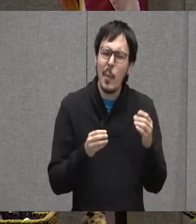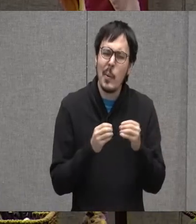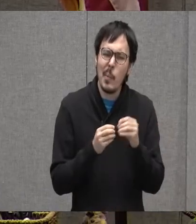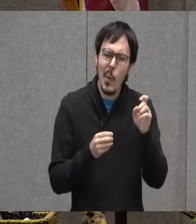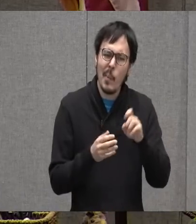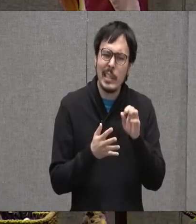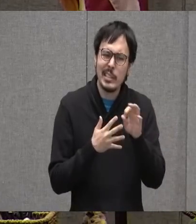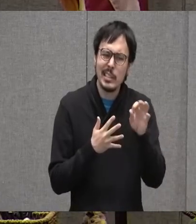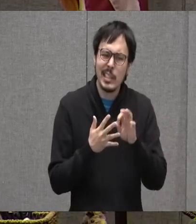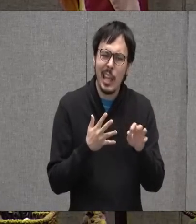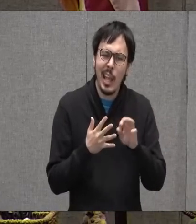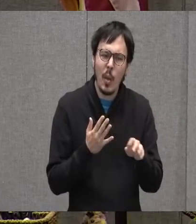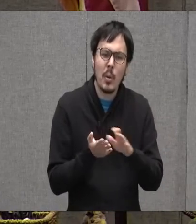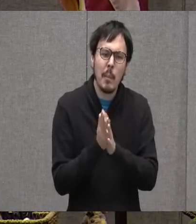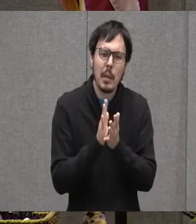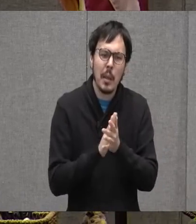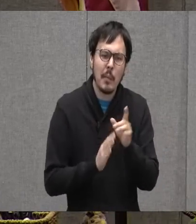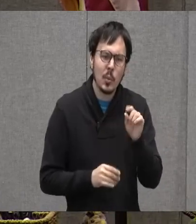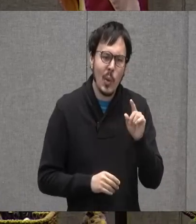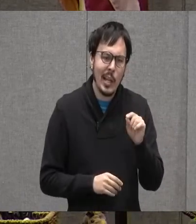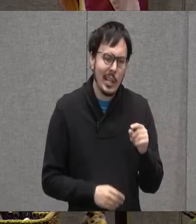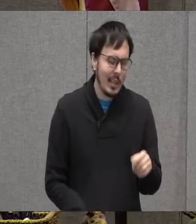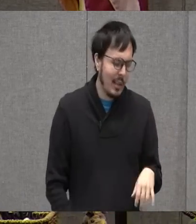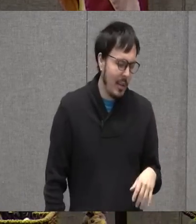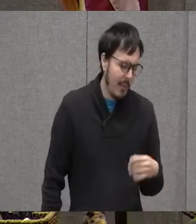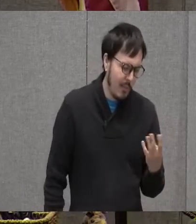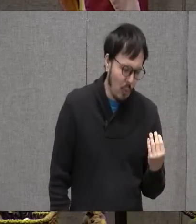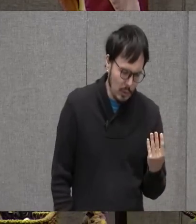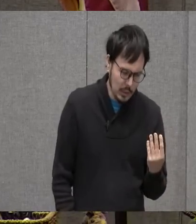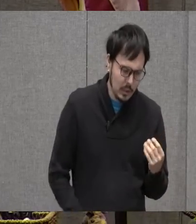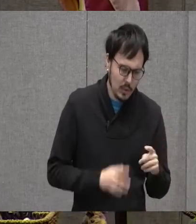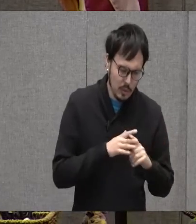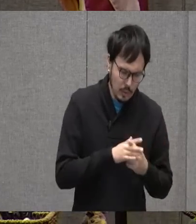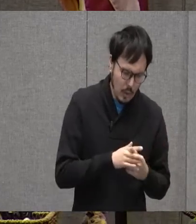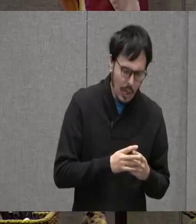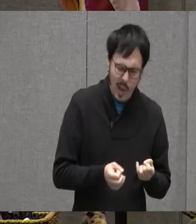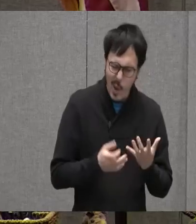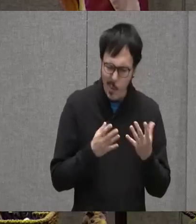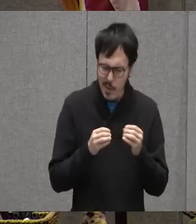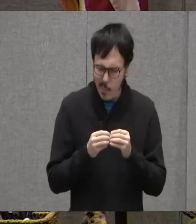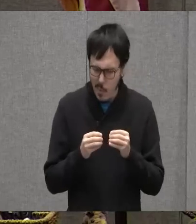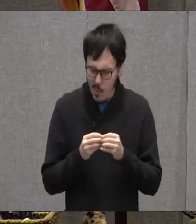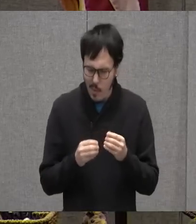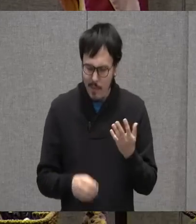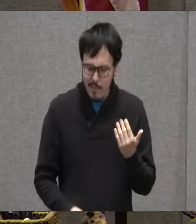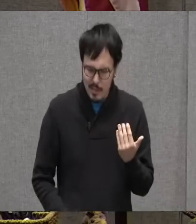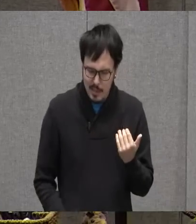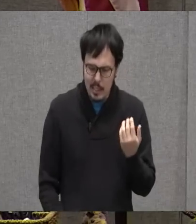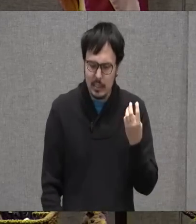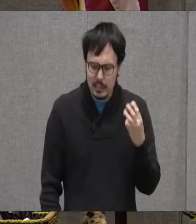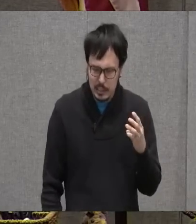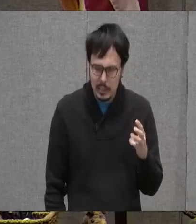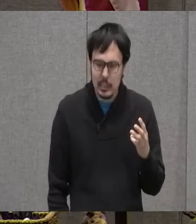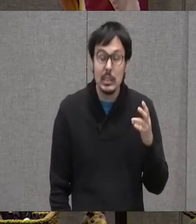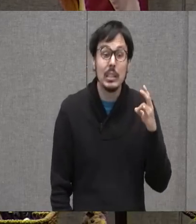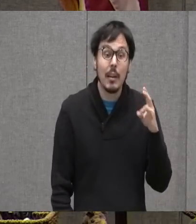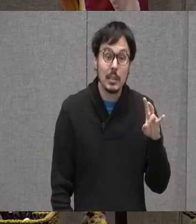Let's count up from 14 and see. Start with 14, 15, 16, 17, 18, 19 and 20.